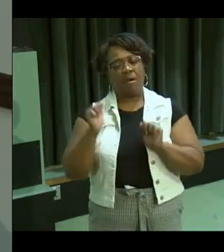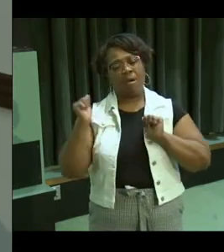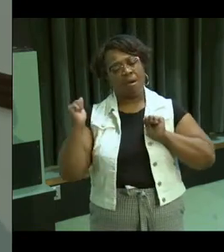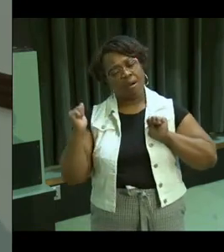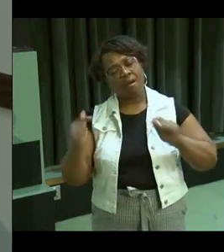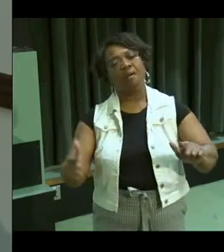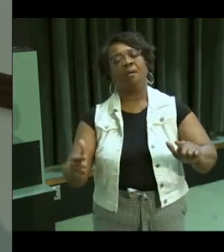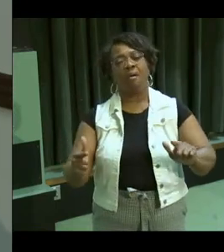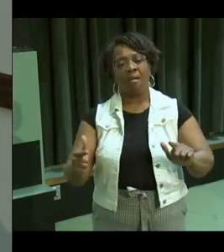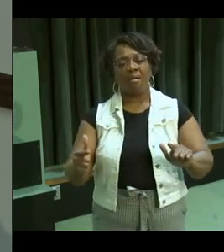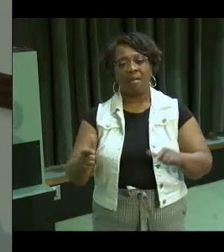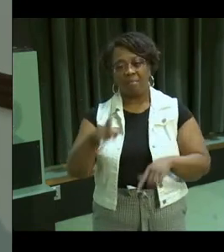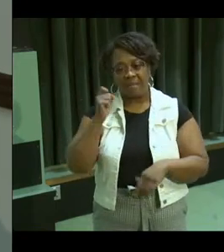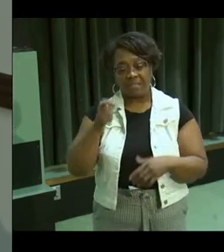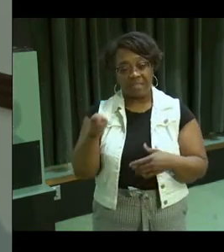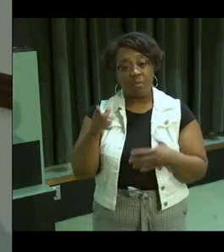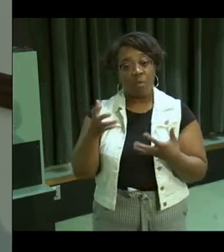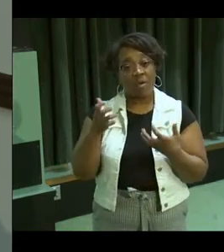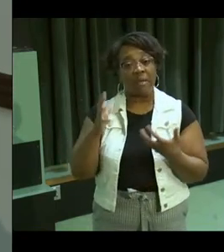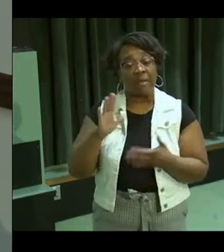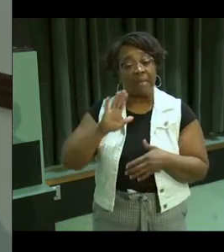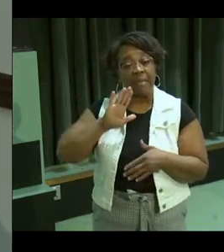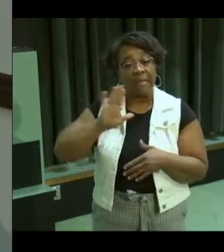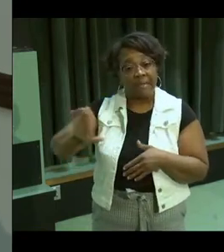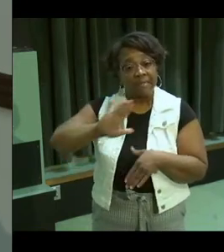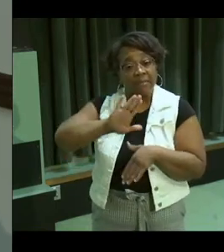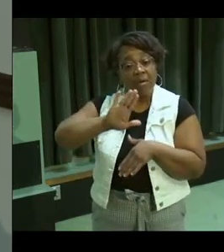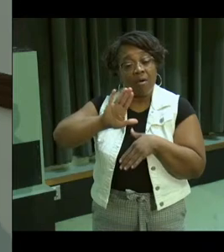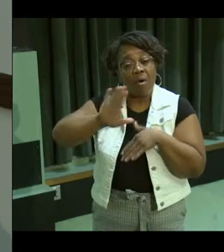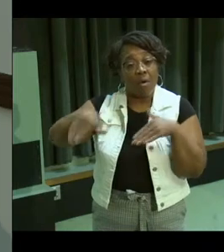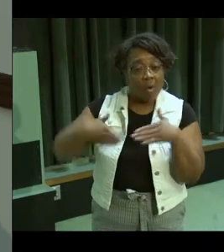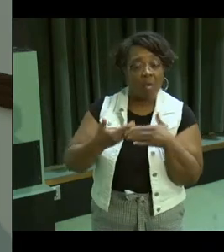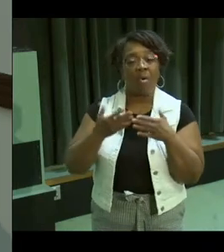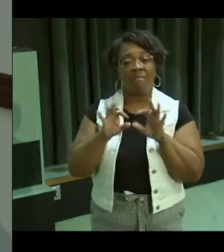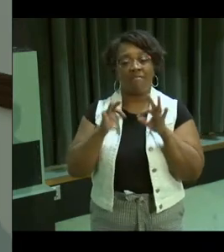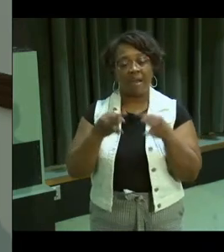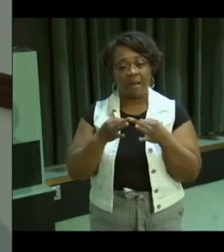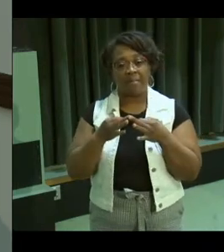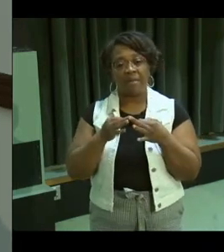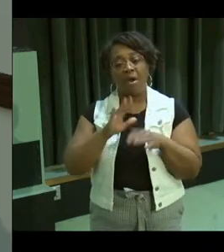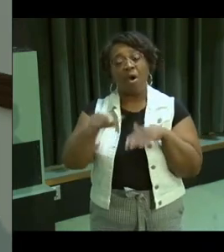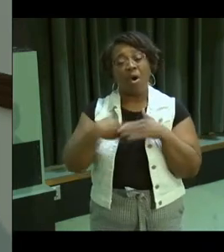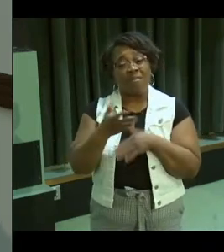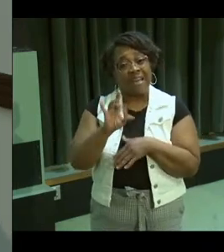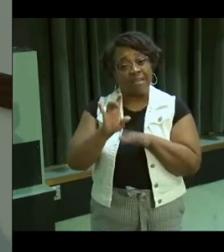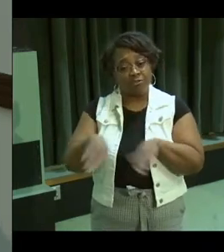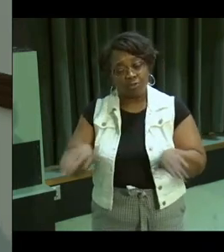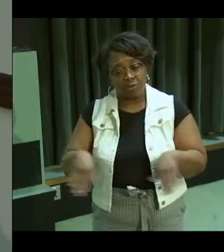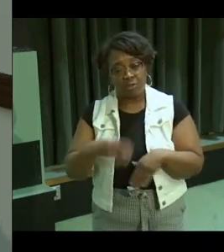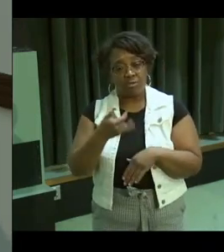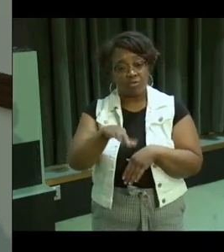everybody. And so because he wanted his entire family, you